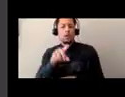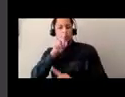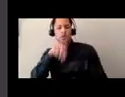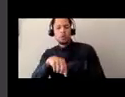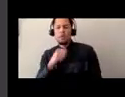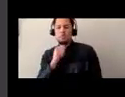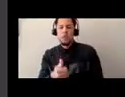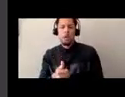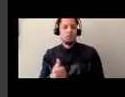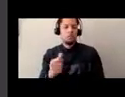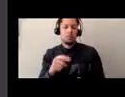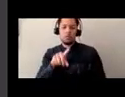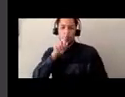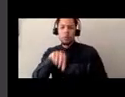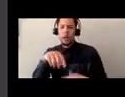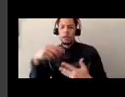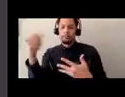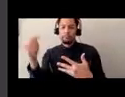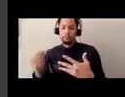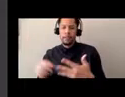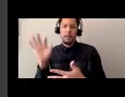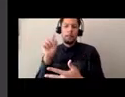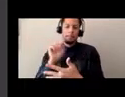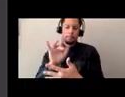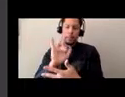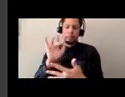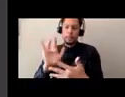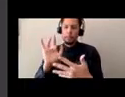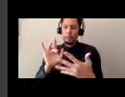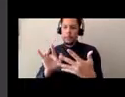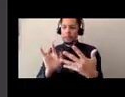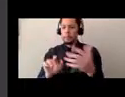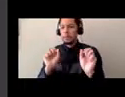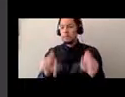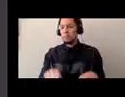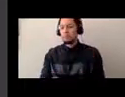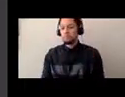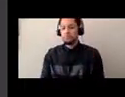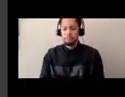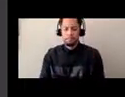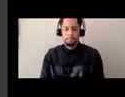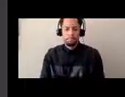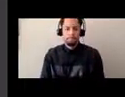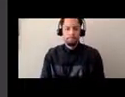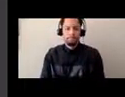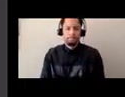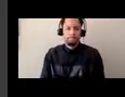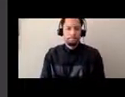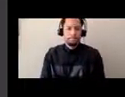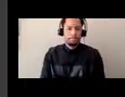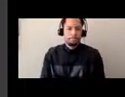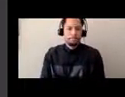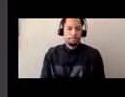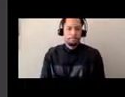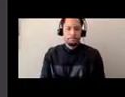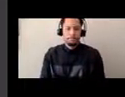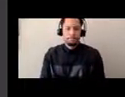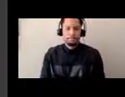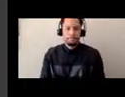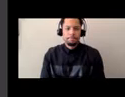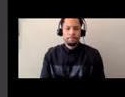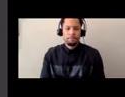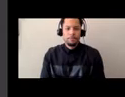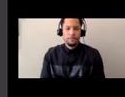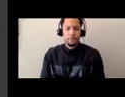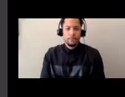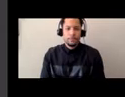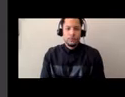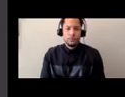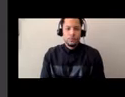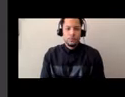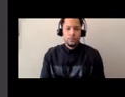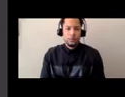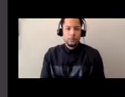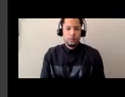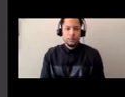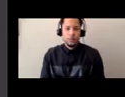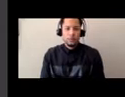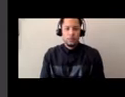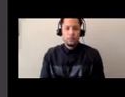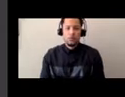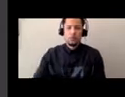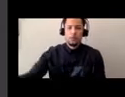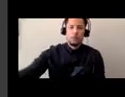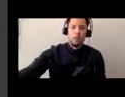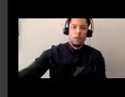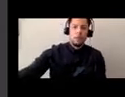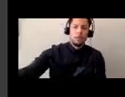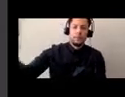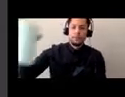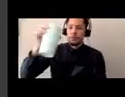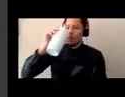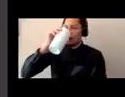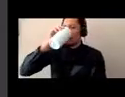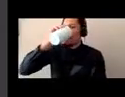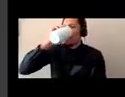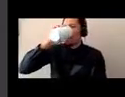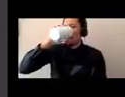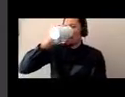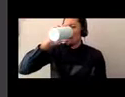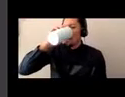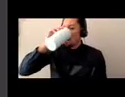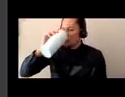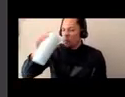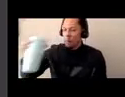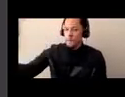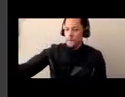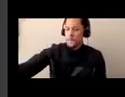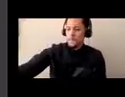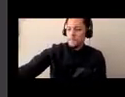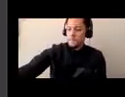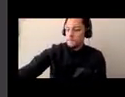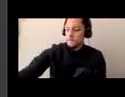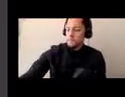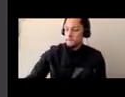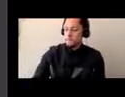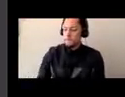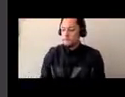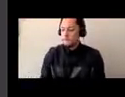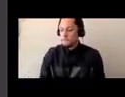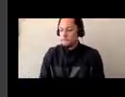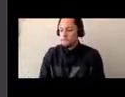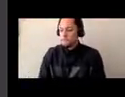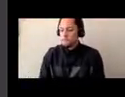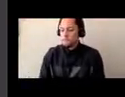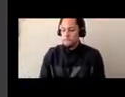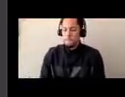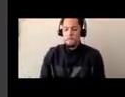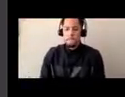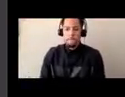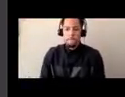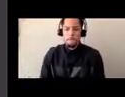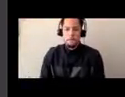We've had four people.